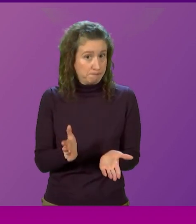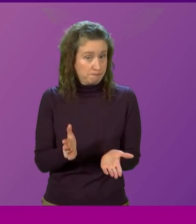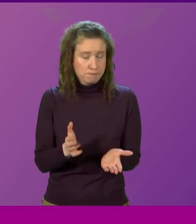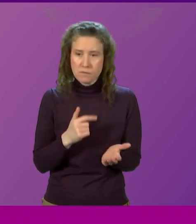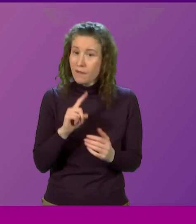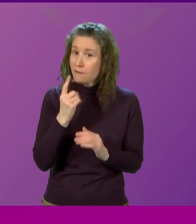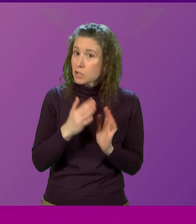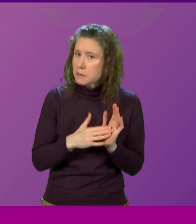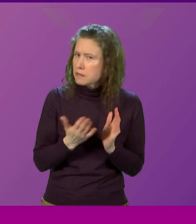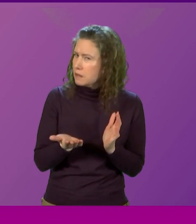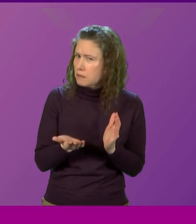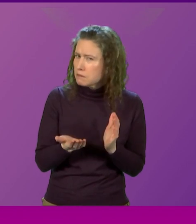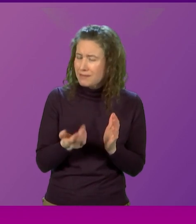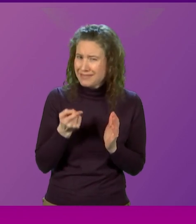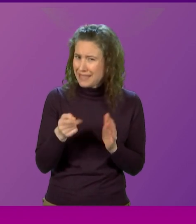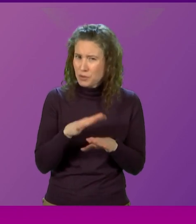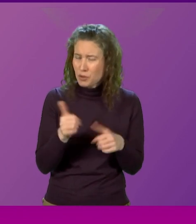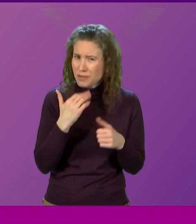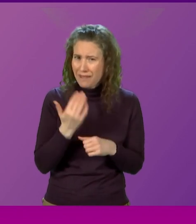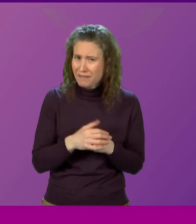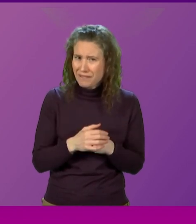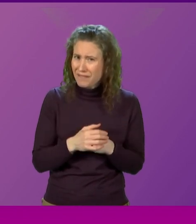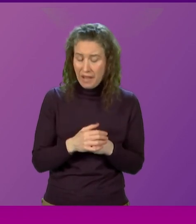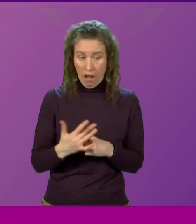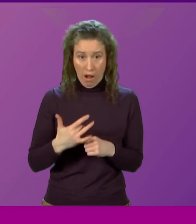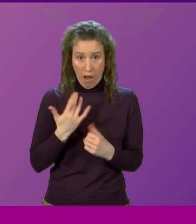First Minister, that is not good enough. Lives are at risk.